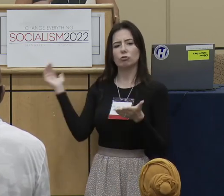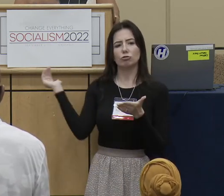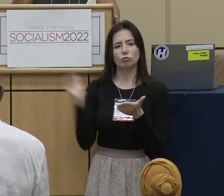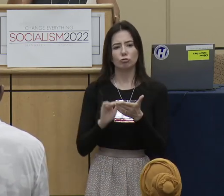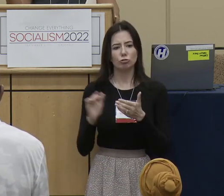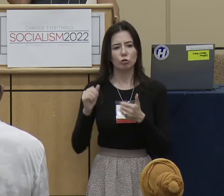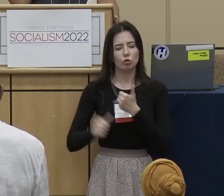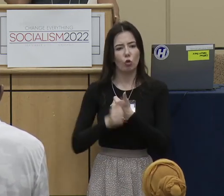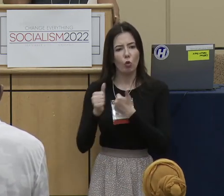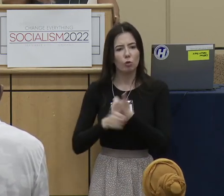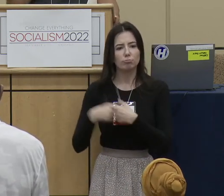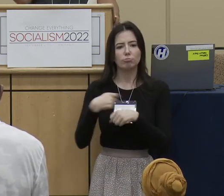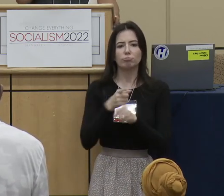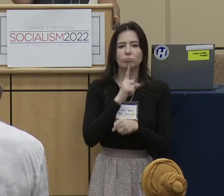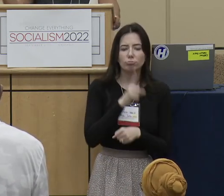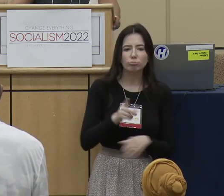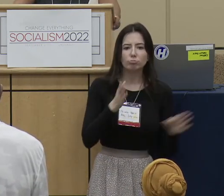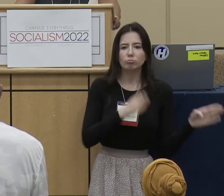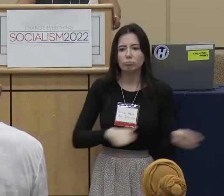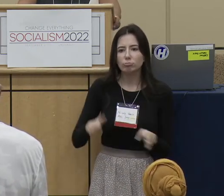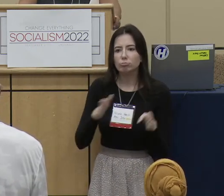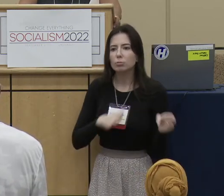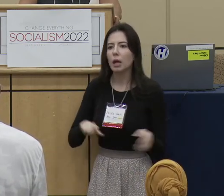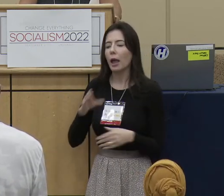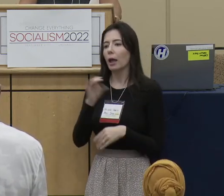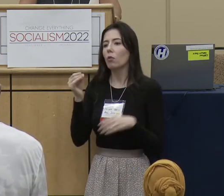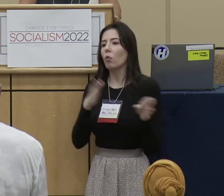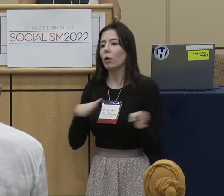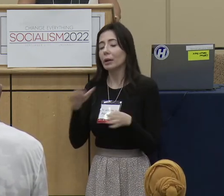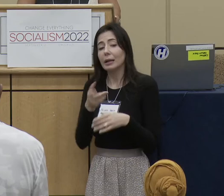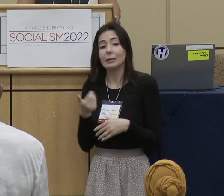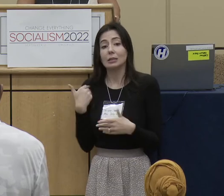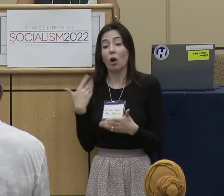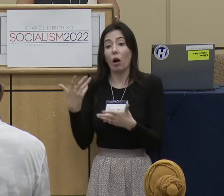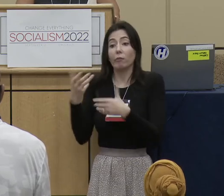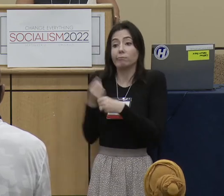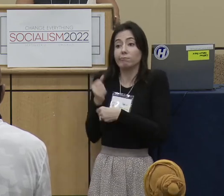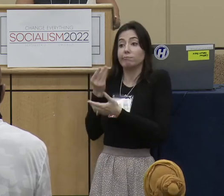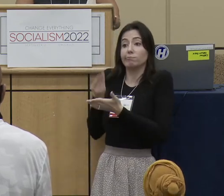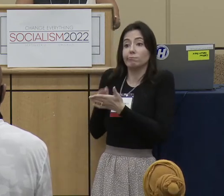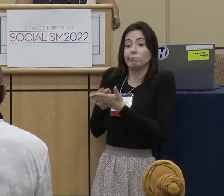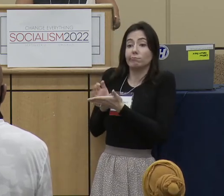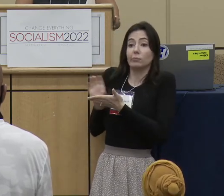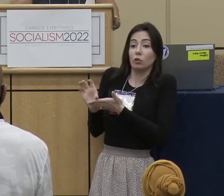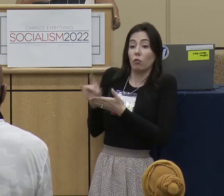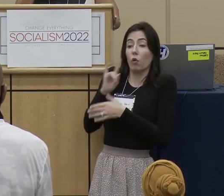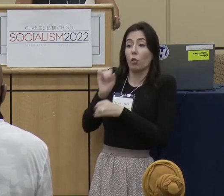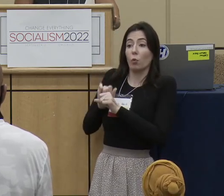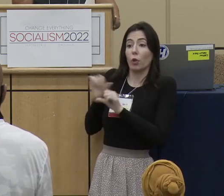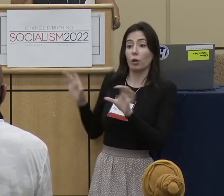I happen to be on there, and it's to mitigate harm, and also make sure organizers and organizations get a little